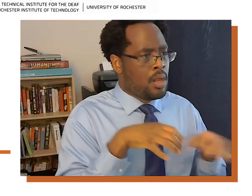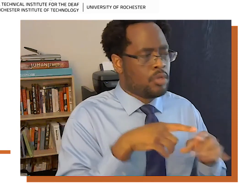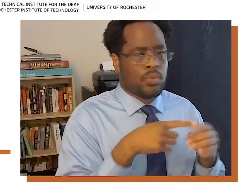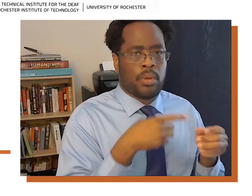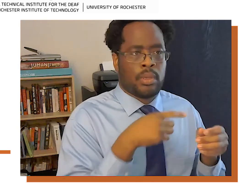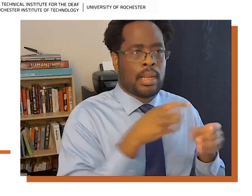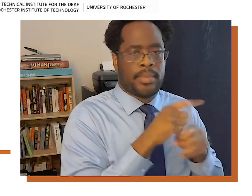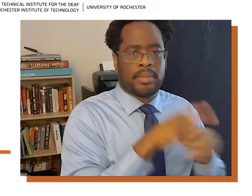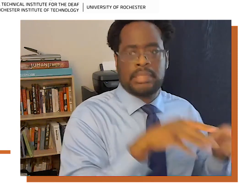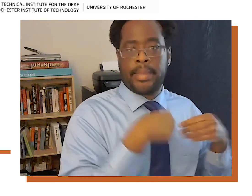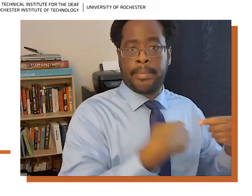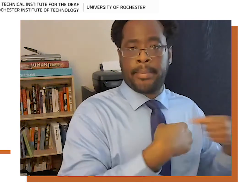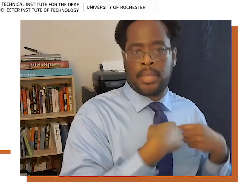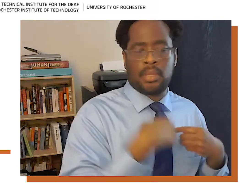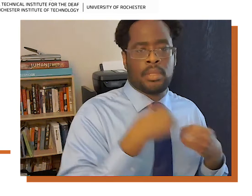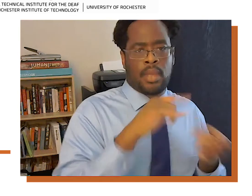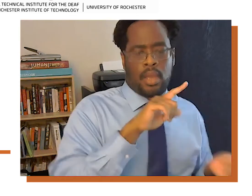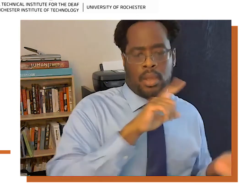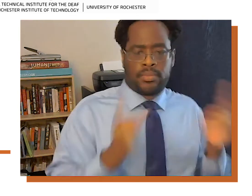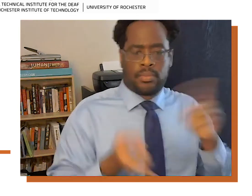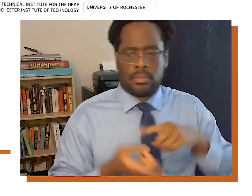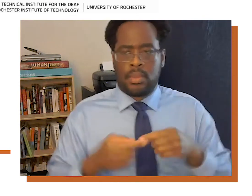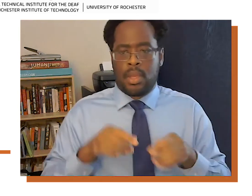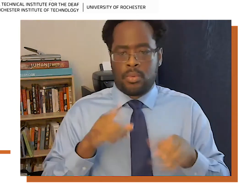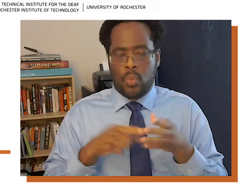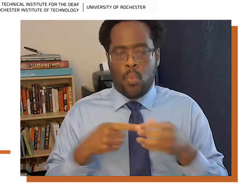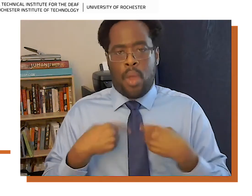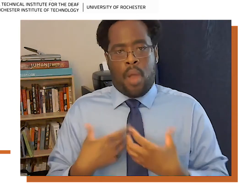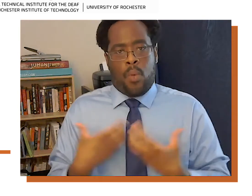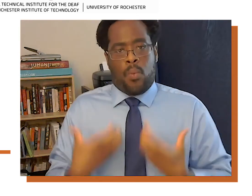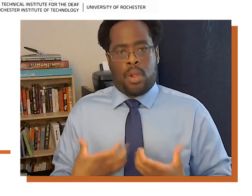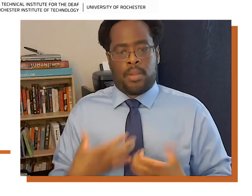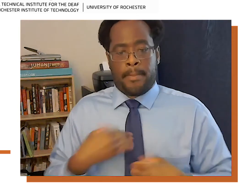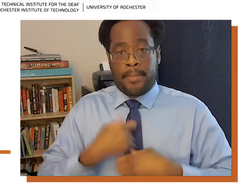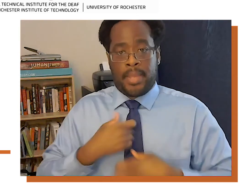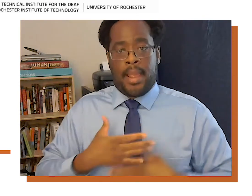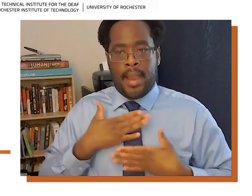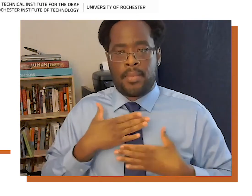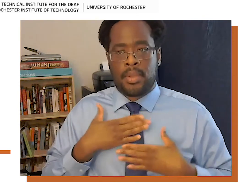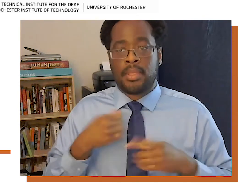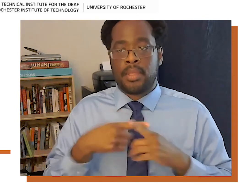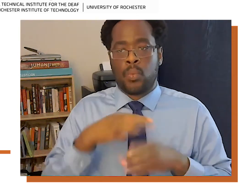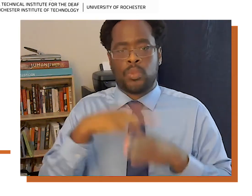In the past, I was focused on trying to get people to accept me, but then I shifted my focus